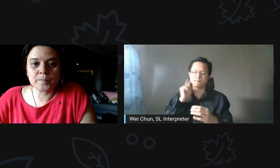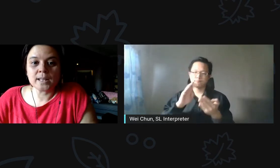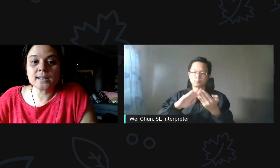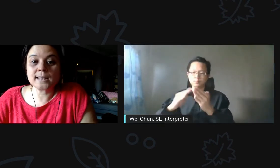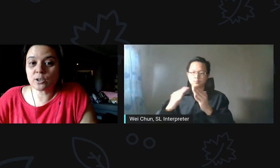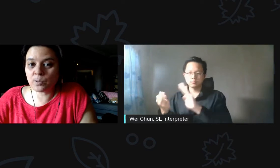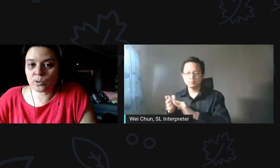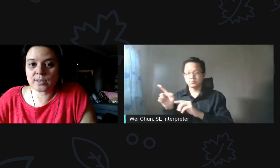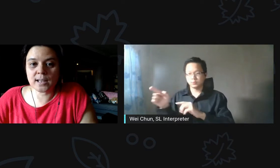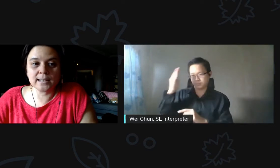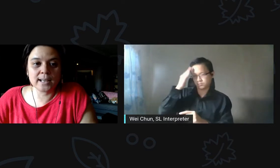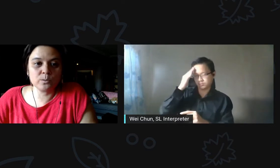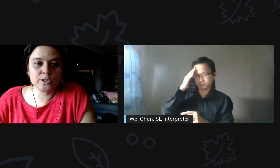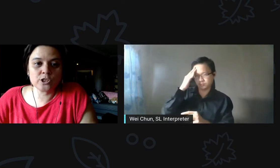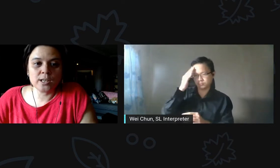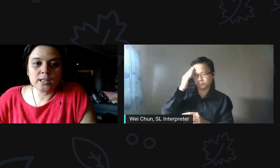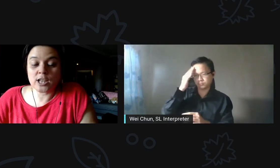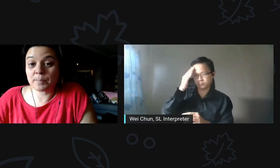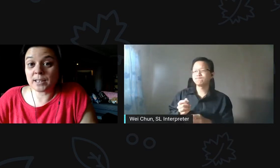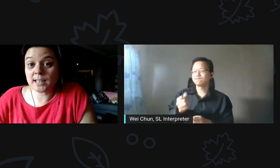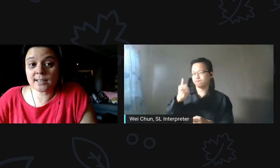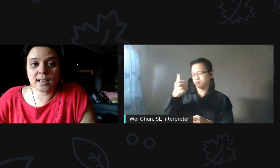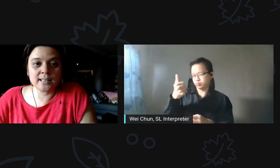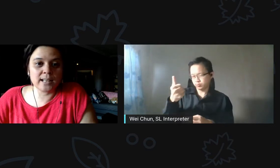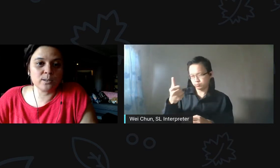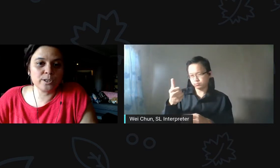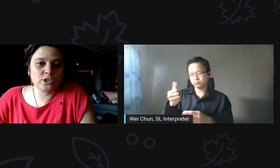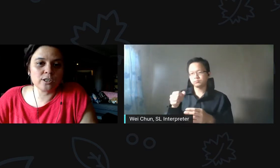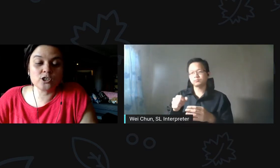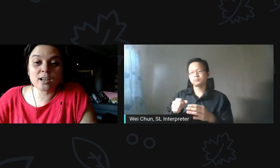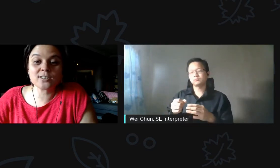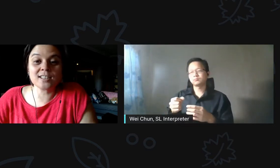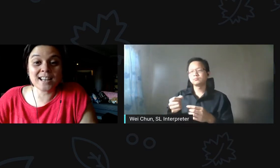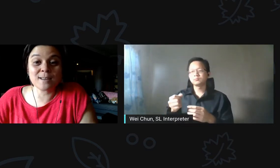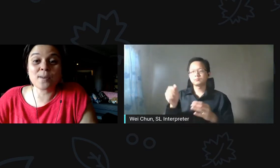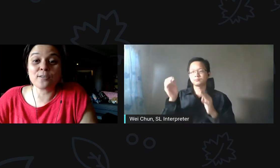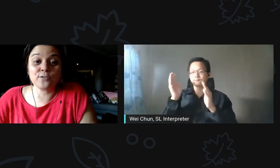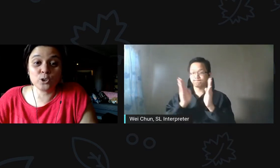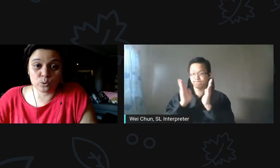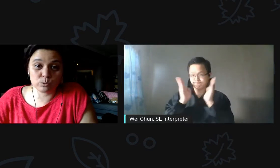Singapore Sign Language (SgSL), Japanese Sign Language (JSL), just to name a few.